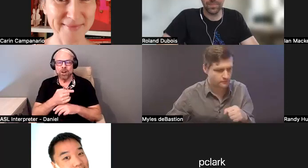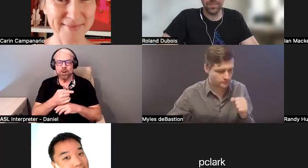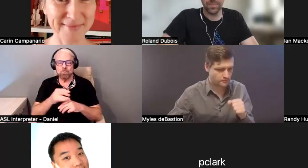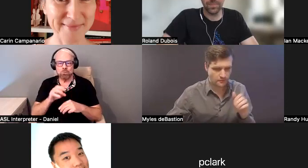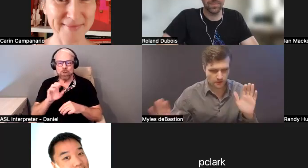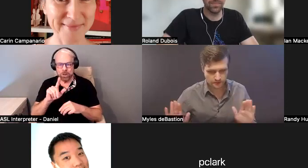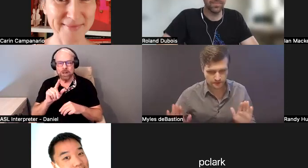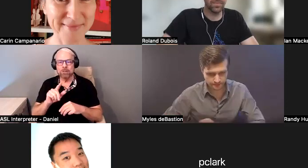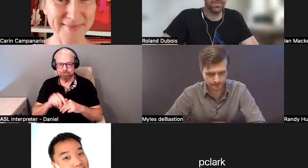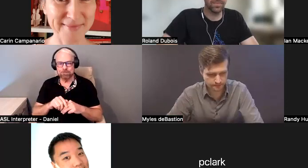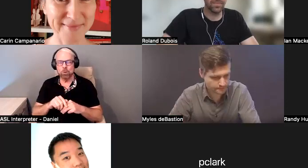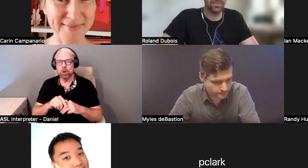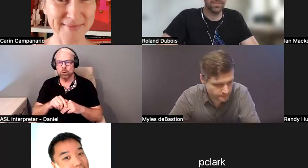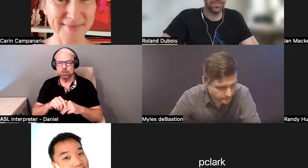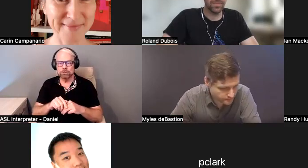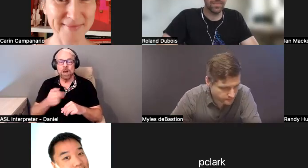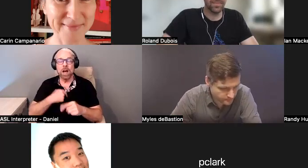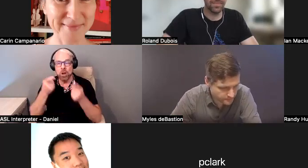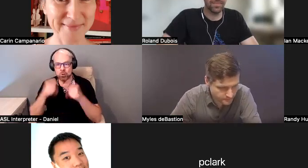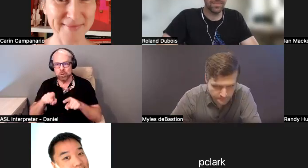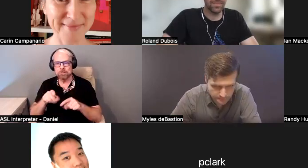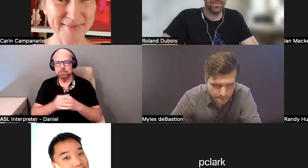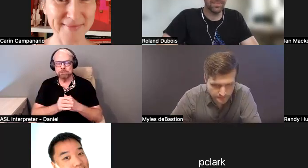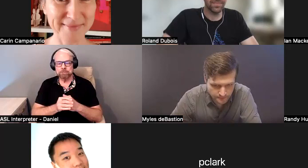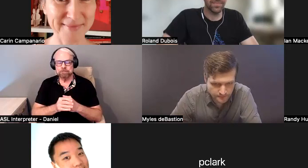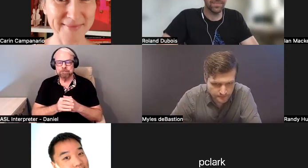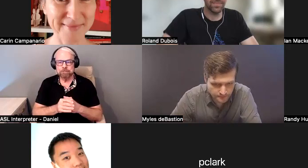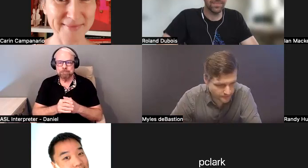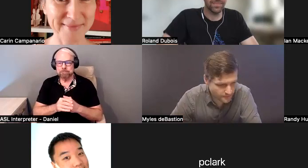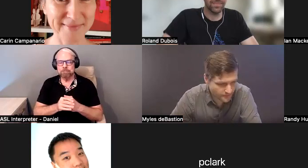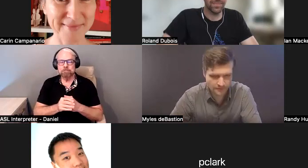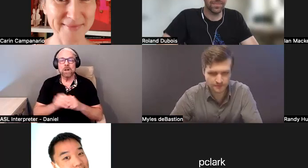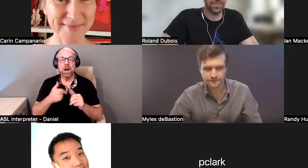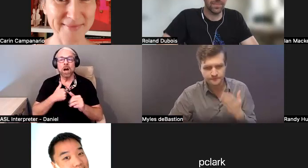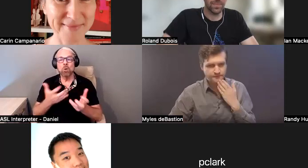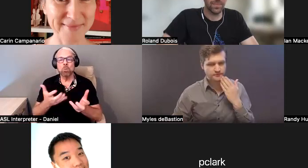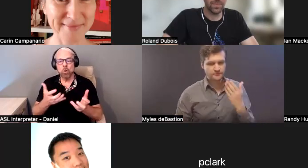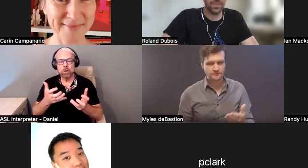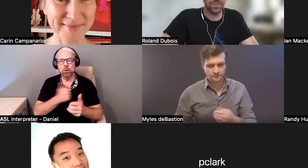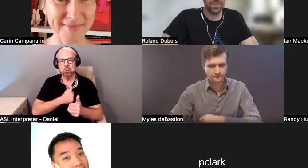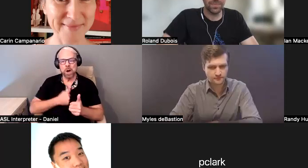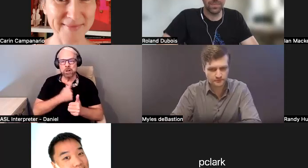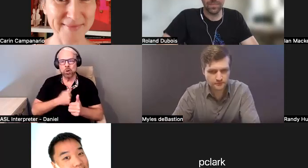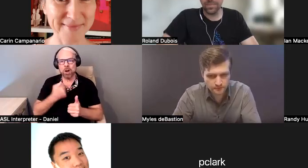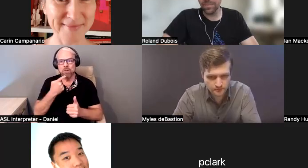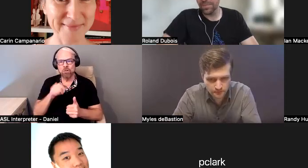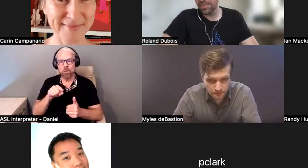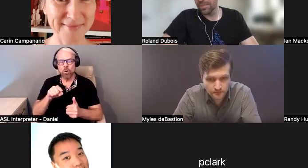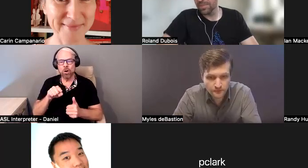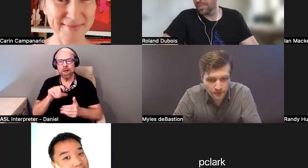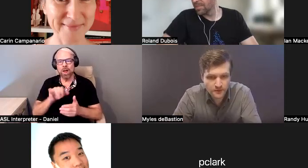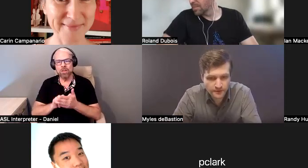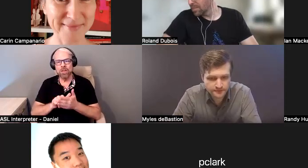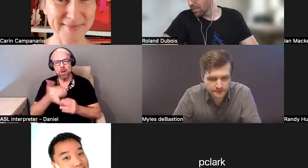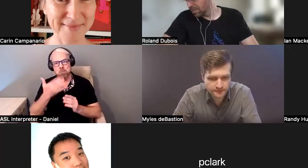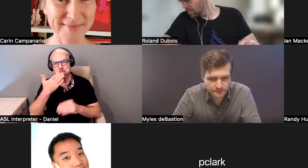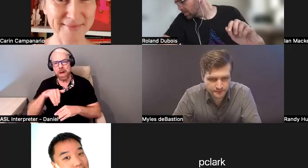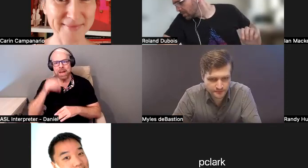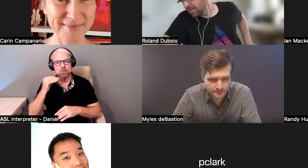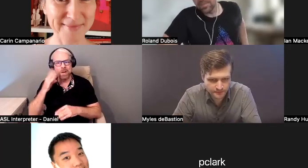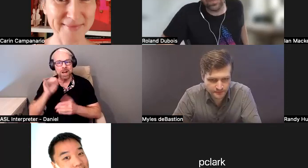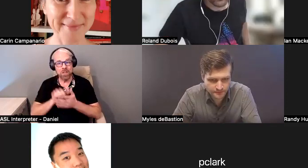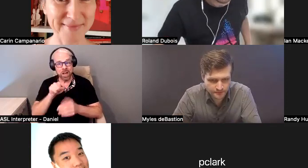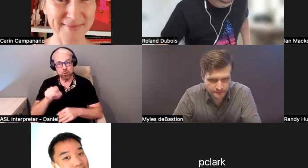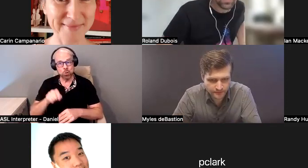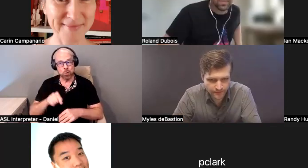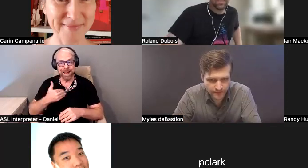Brian: I agree. I want to apologize for the poor experience that you had. This year was a really